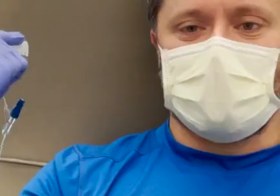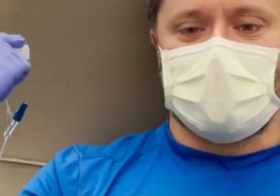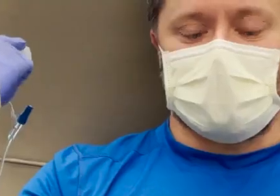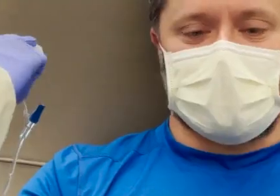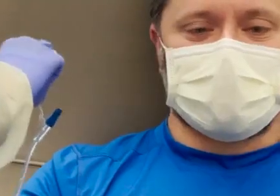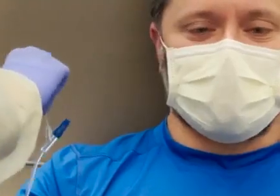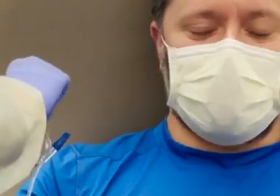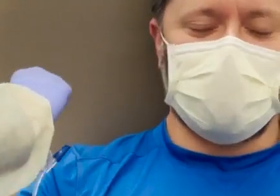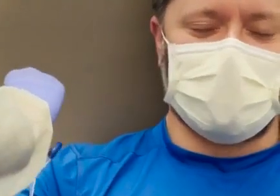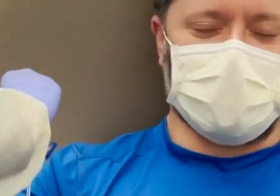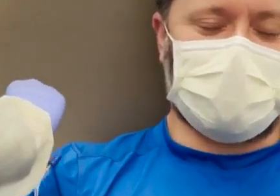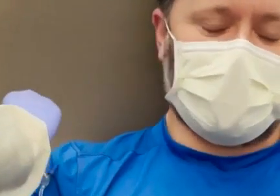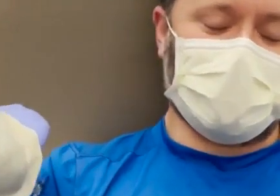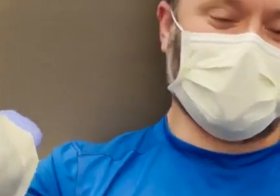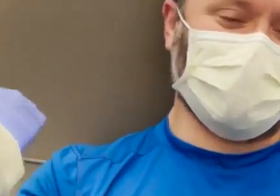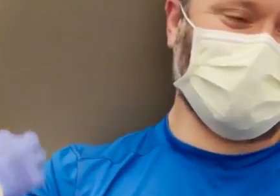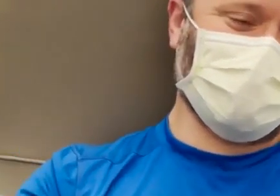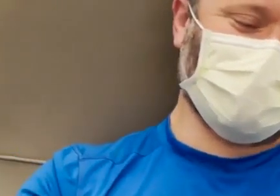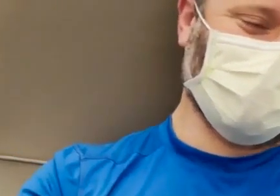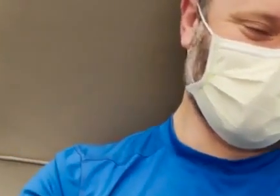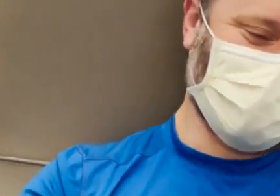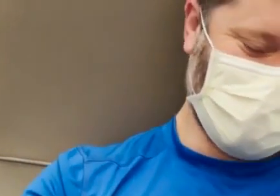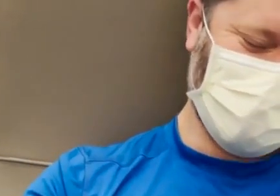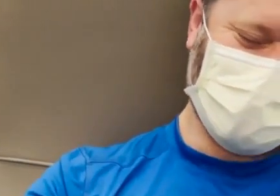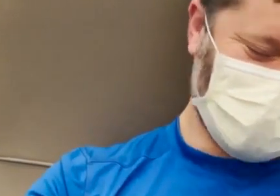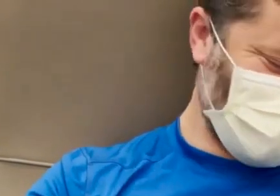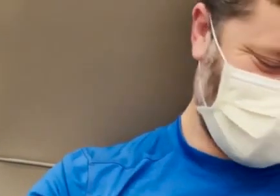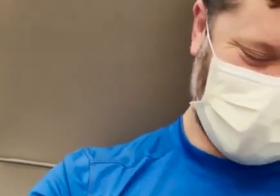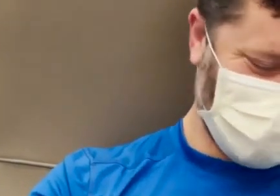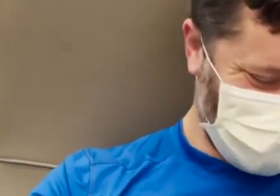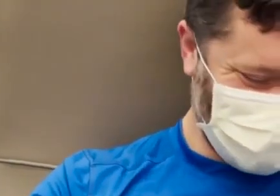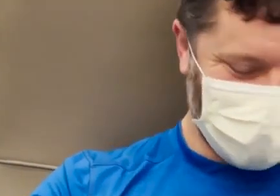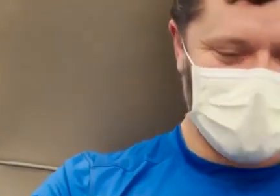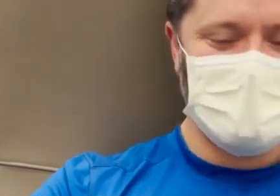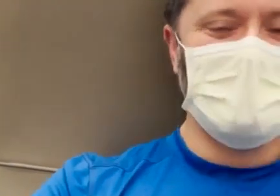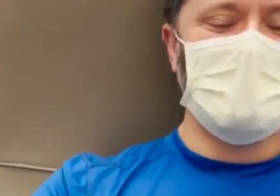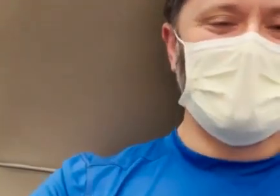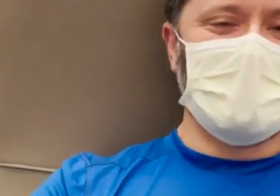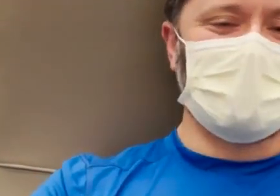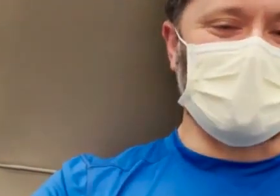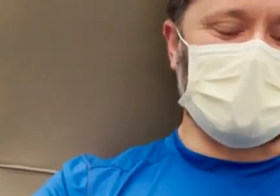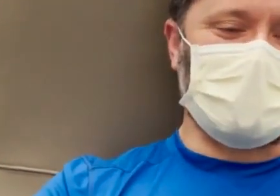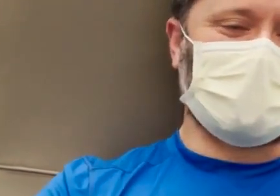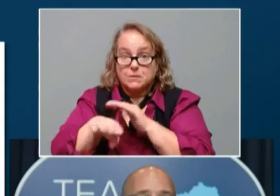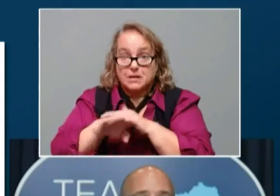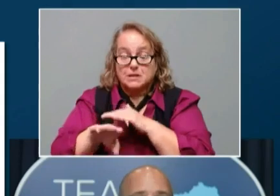TO HAVE A BETTER CHANCE TO HAVE A BTEETR OUTCOME. AND I THINK WE'R’ ALL HOPING FOR THAT DR. STACK.